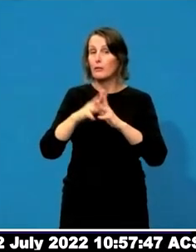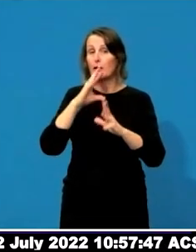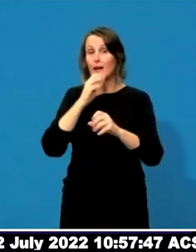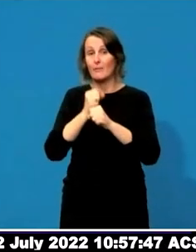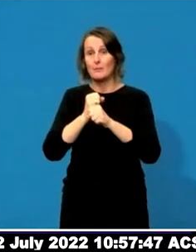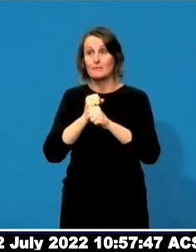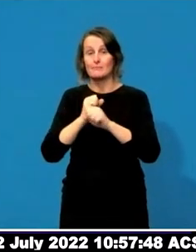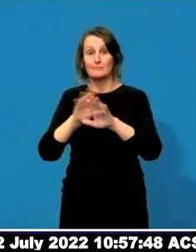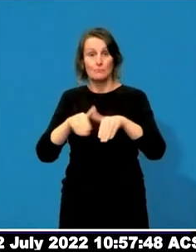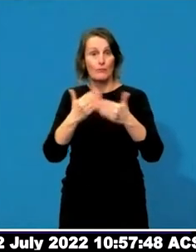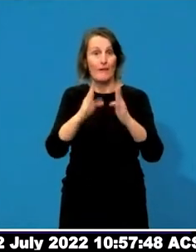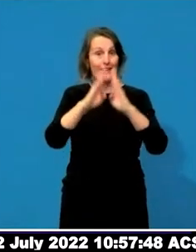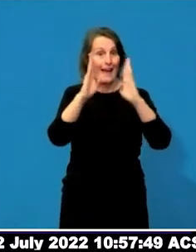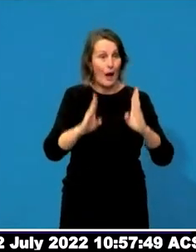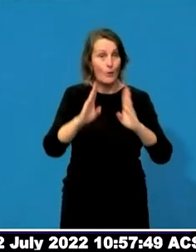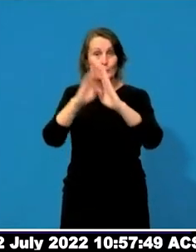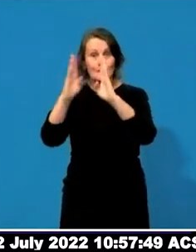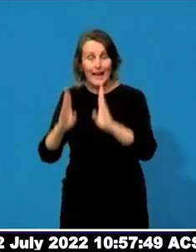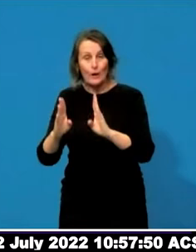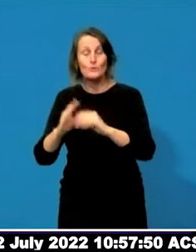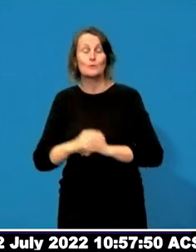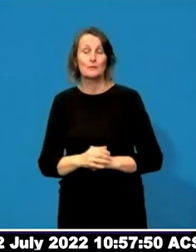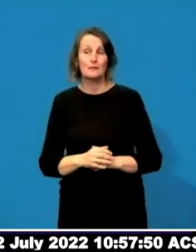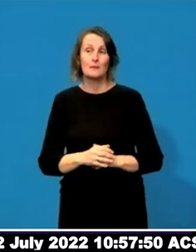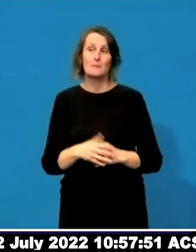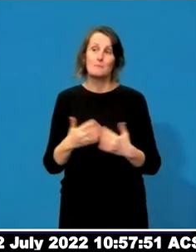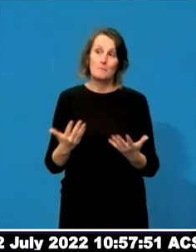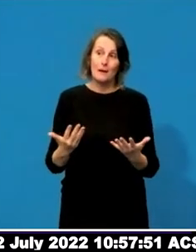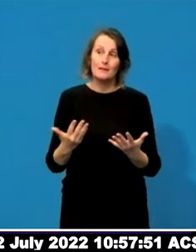in those housing issues, but there's also been a lot of work